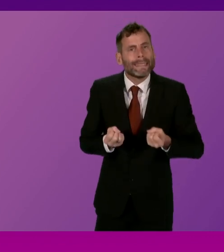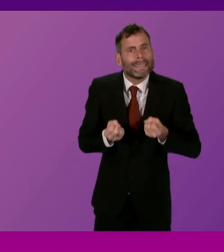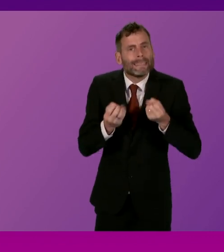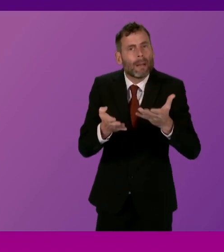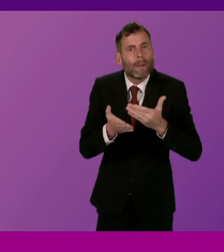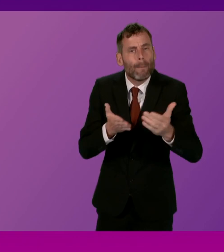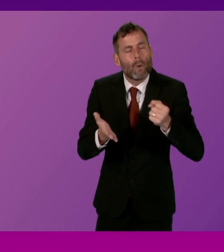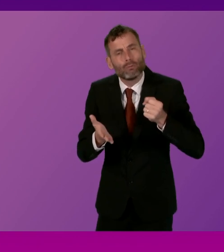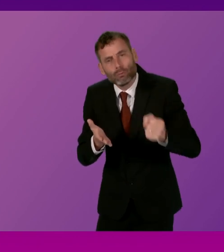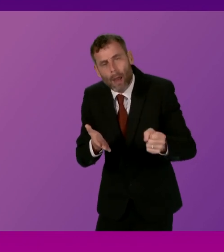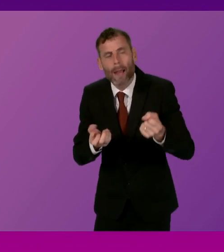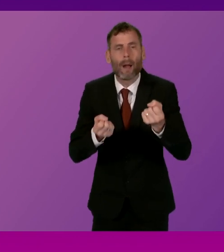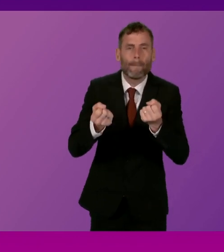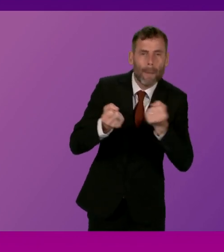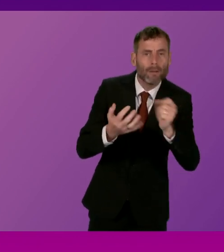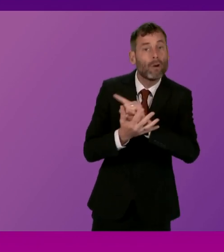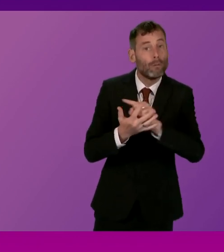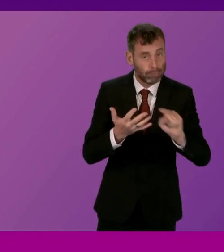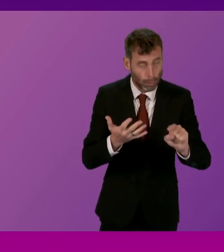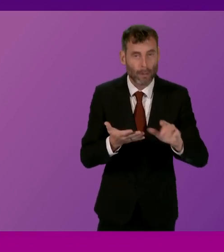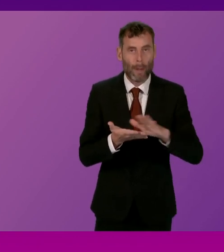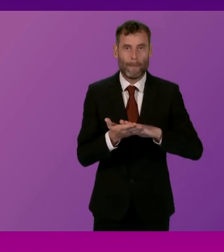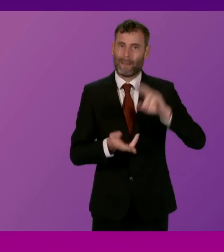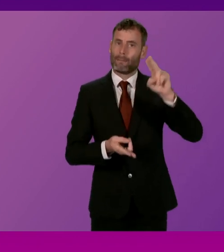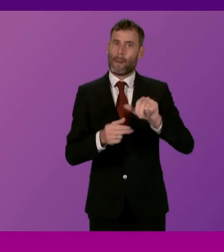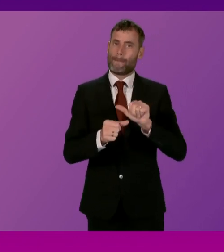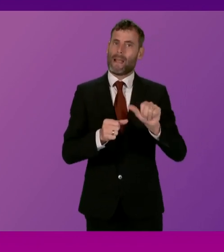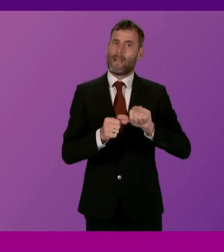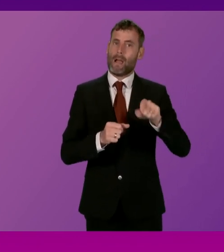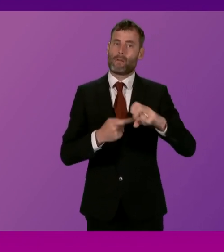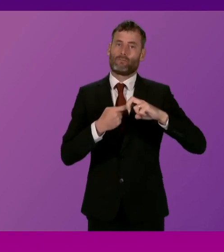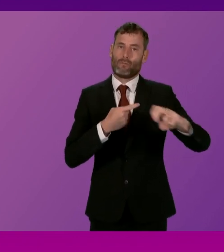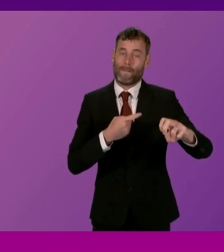concessionary travel to under-22s and our pilot in removing peak fares, which just launched—demonstrates